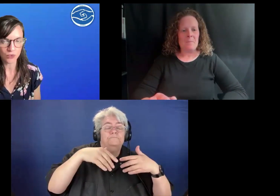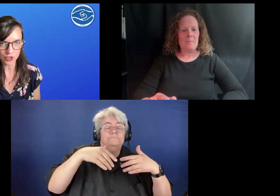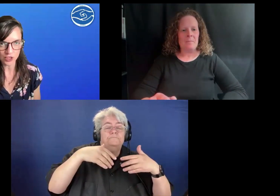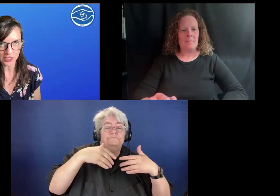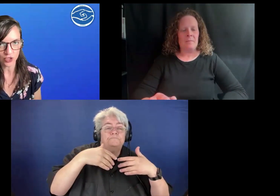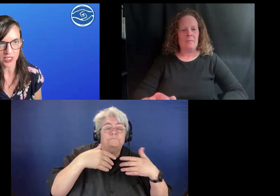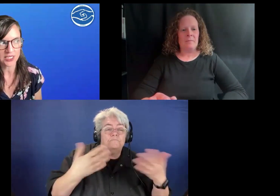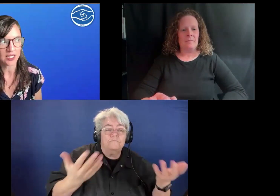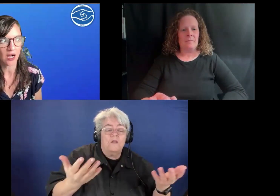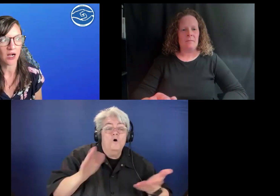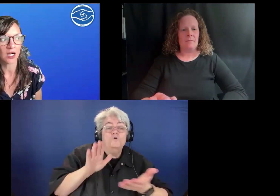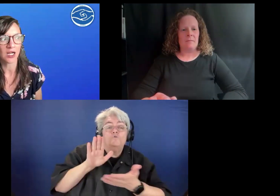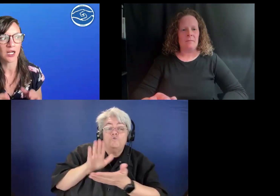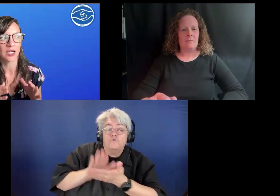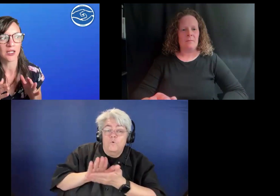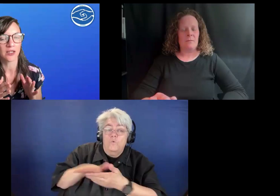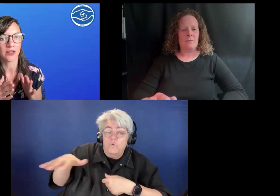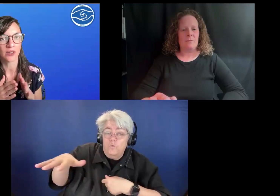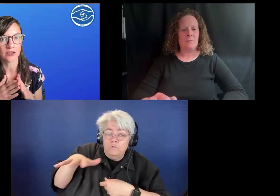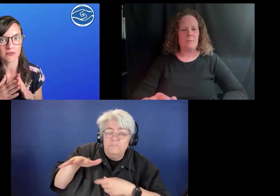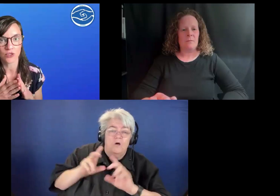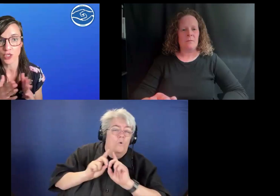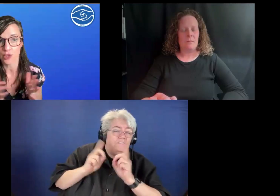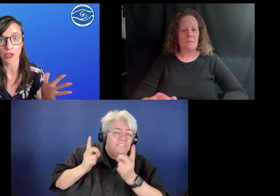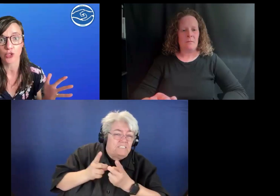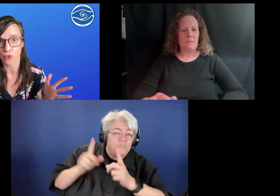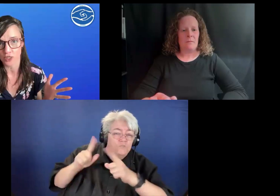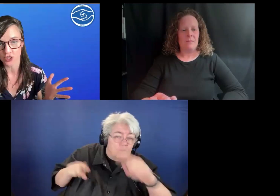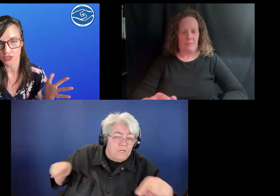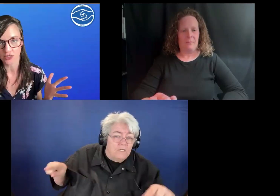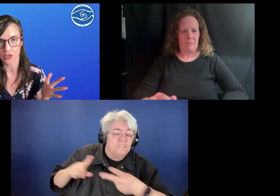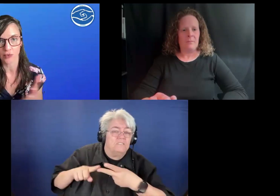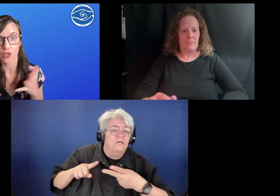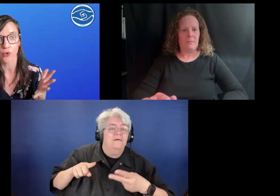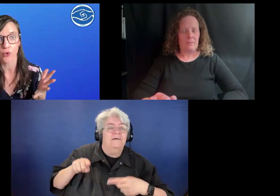schools or districts on the interpreter shortage? We